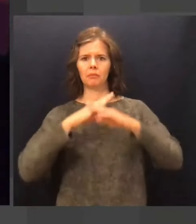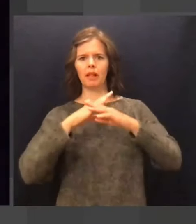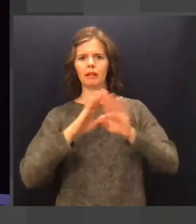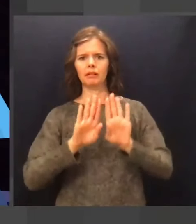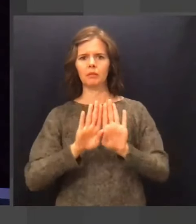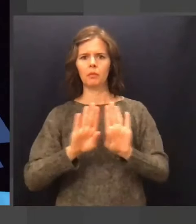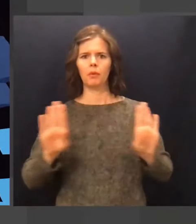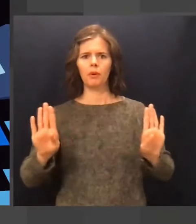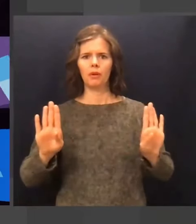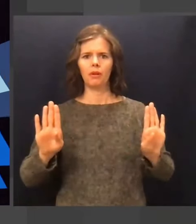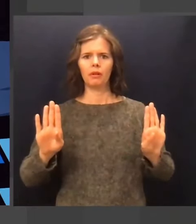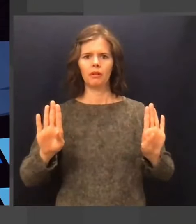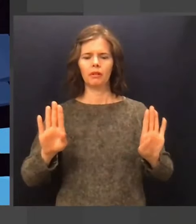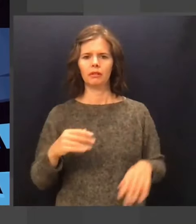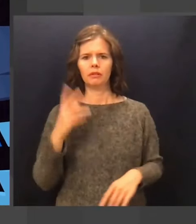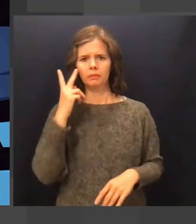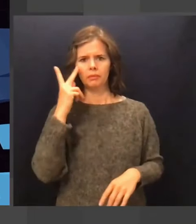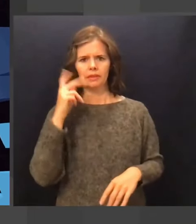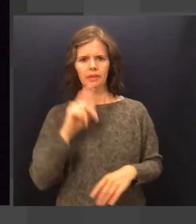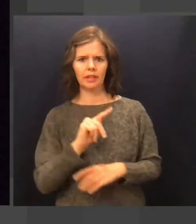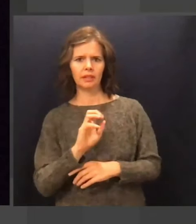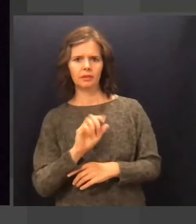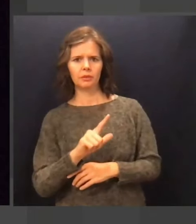HERE AND NOW WE'VE GOT A WALL IN